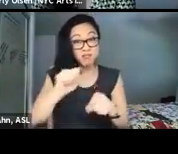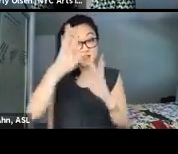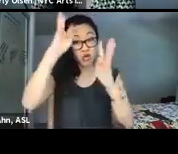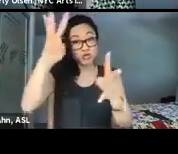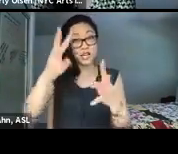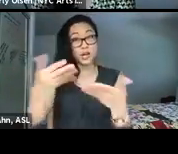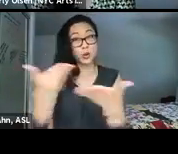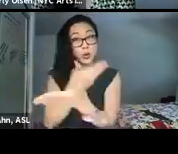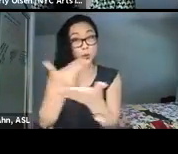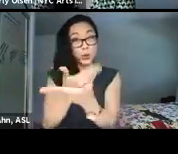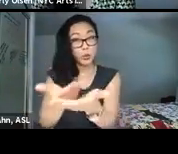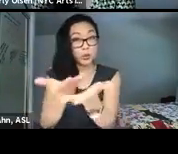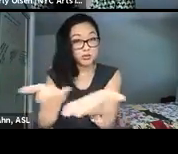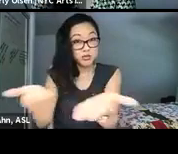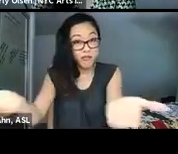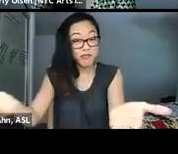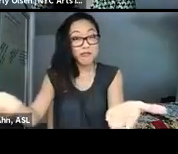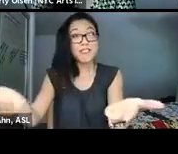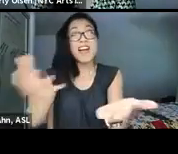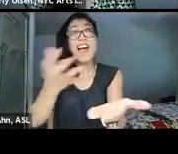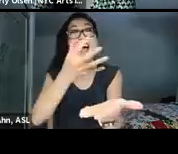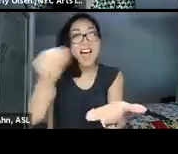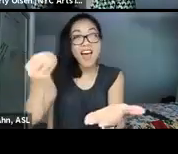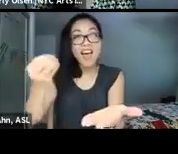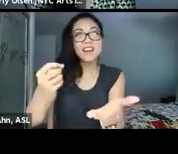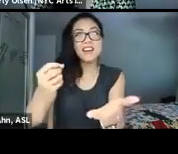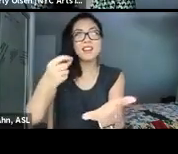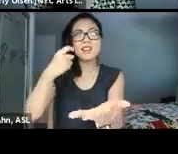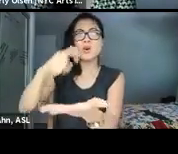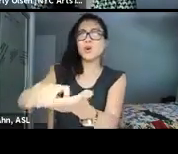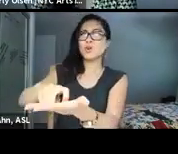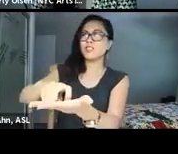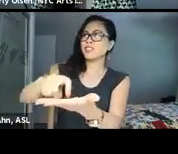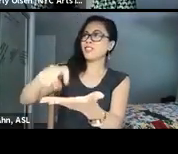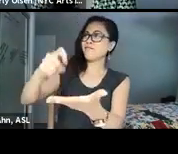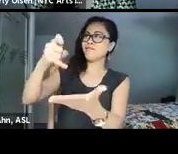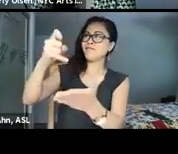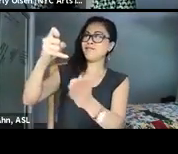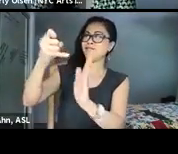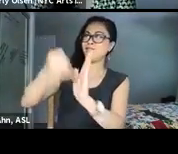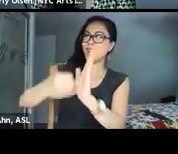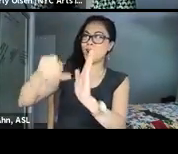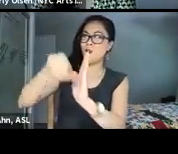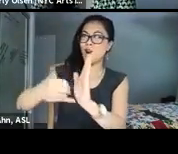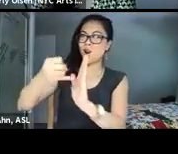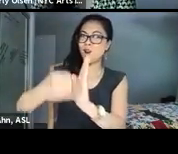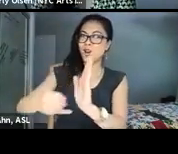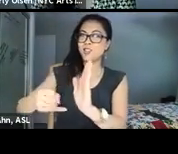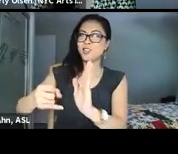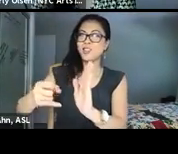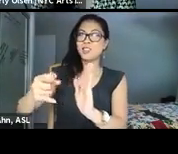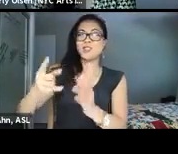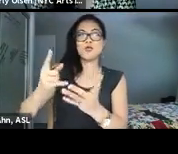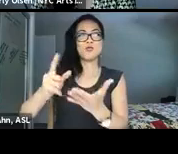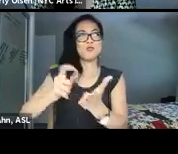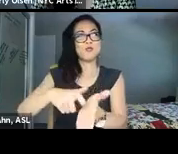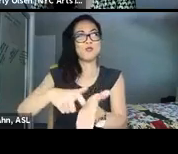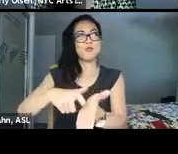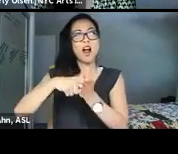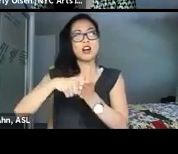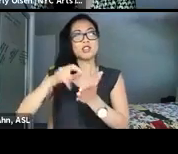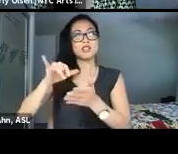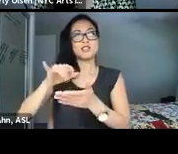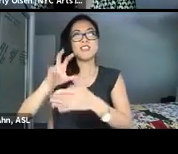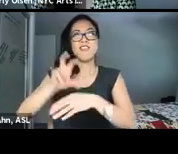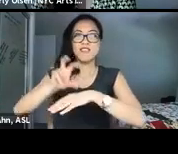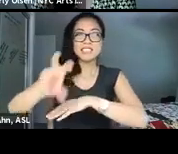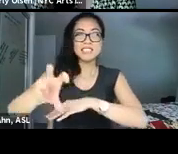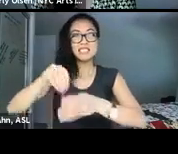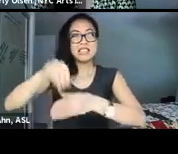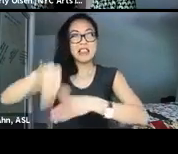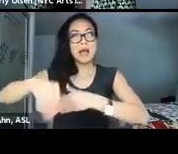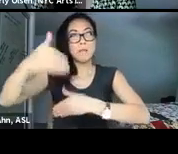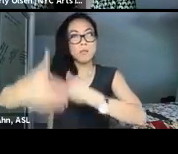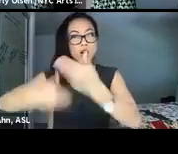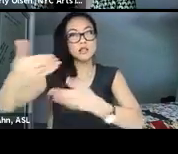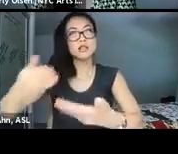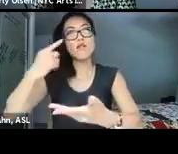an artist's song in your video, it is taken off because of copyright. How is that happening